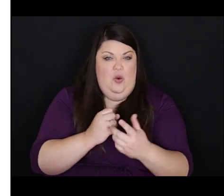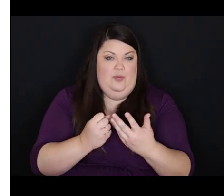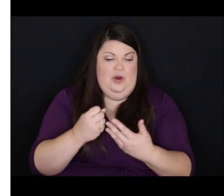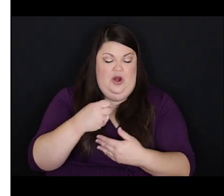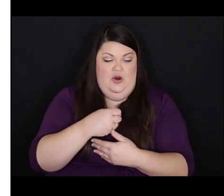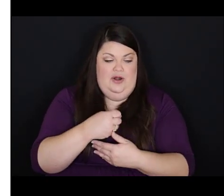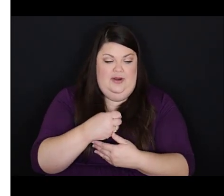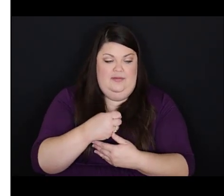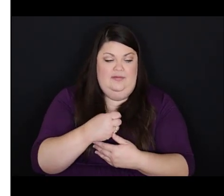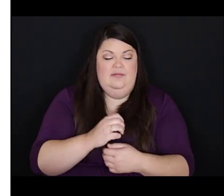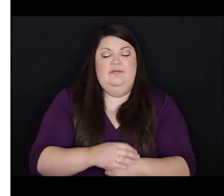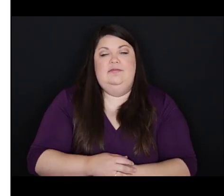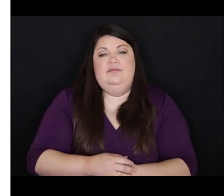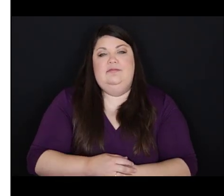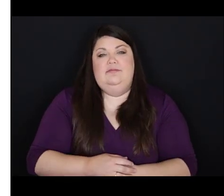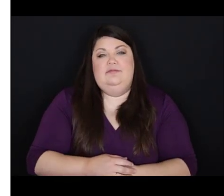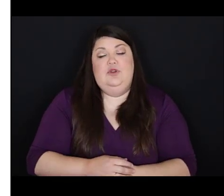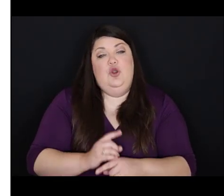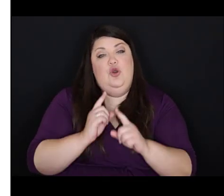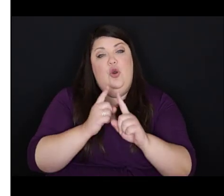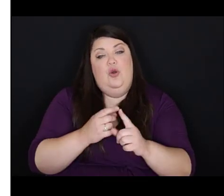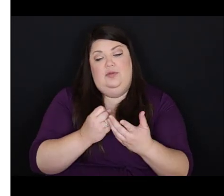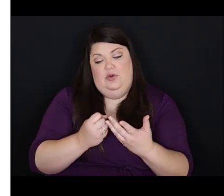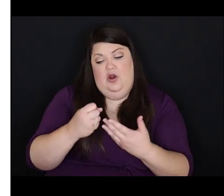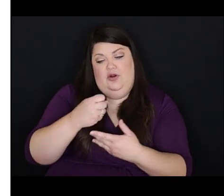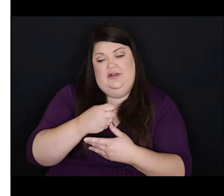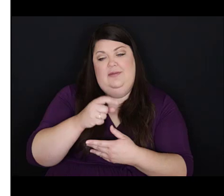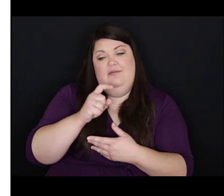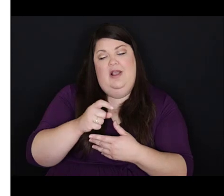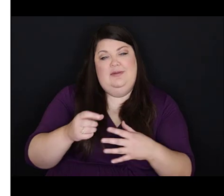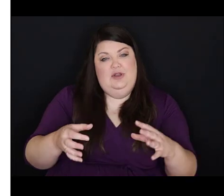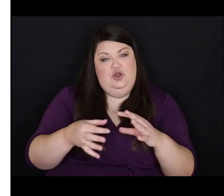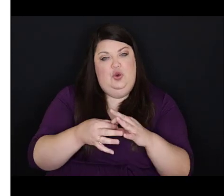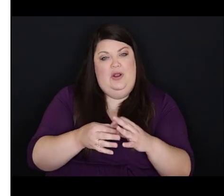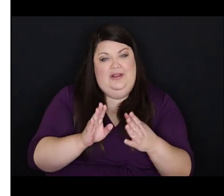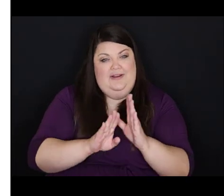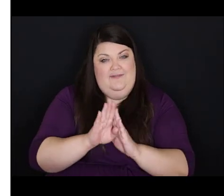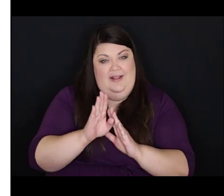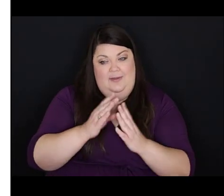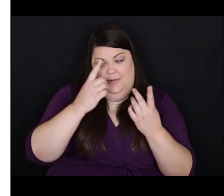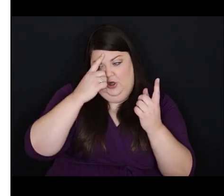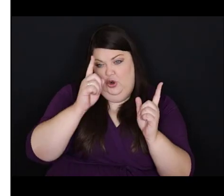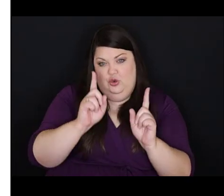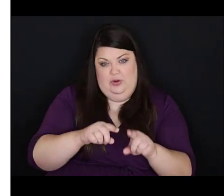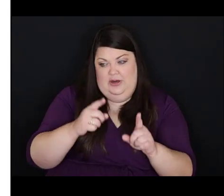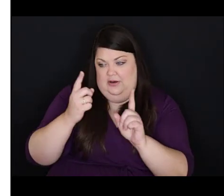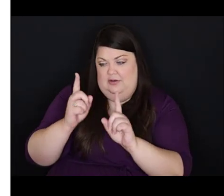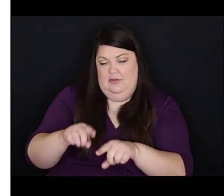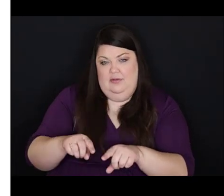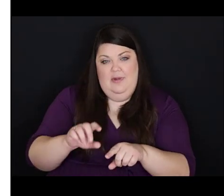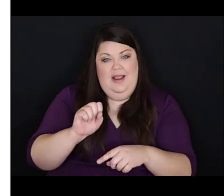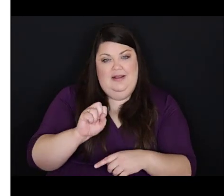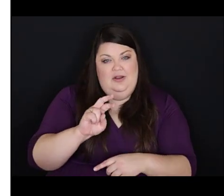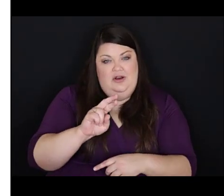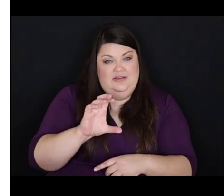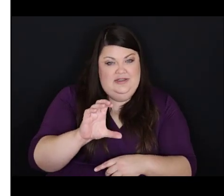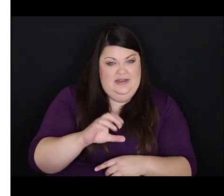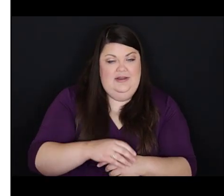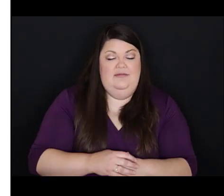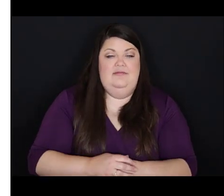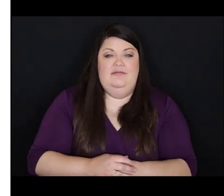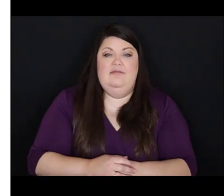Goals and priorities must be jointly developed and agreed to by the SRC and must be measurable.